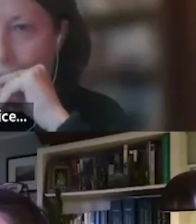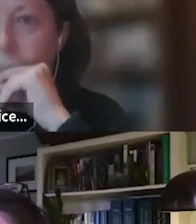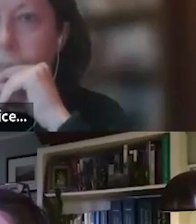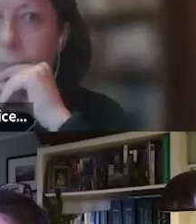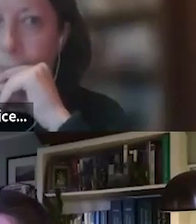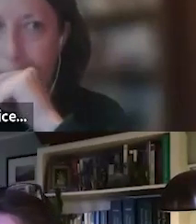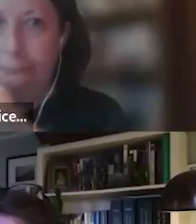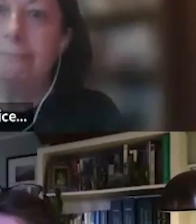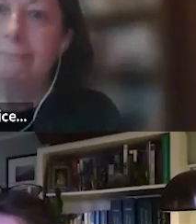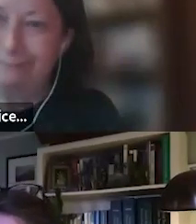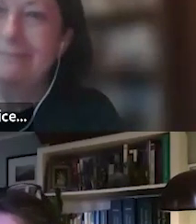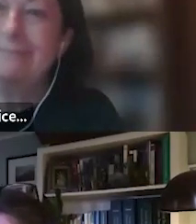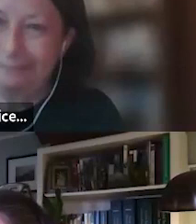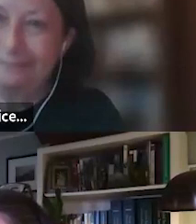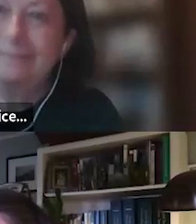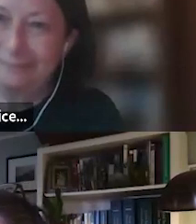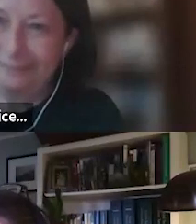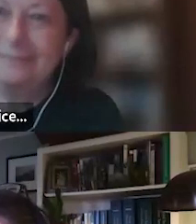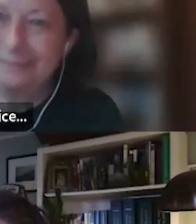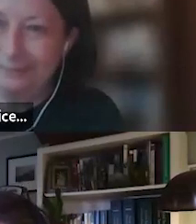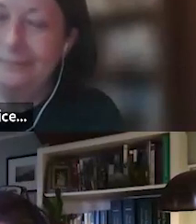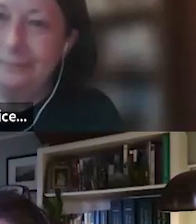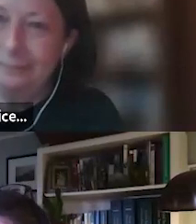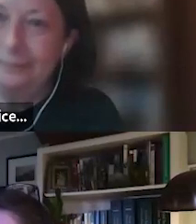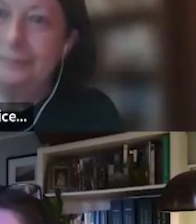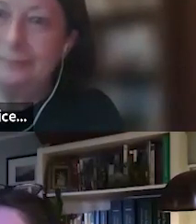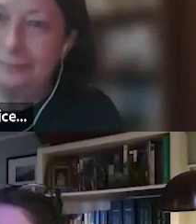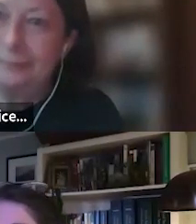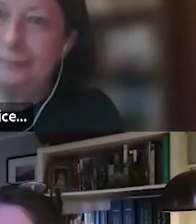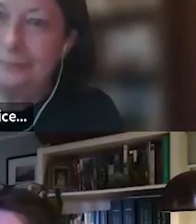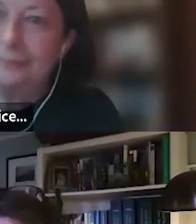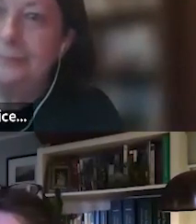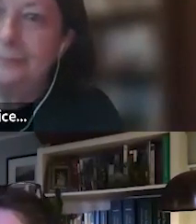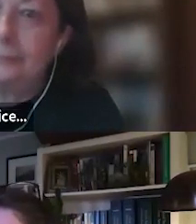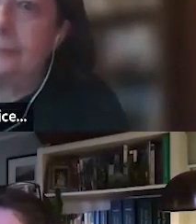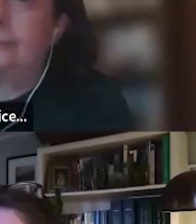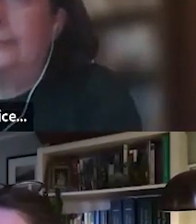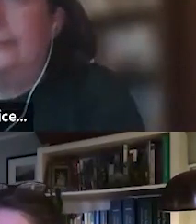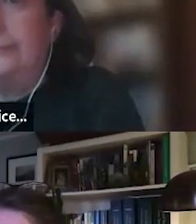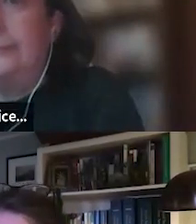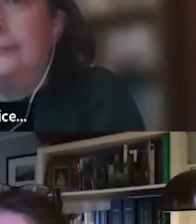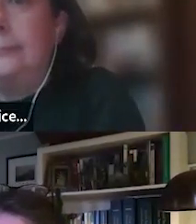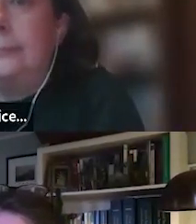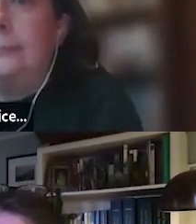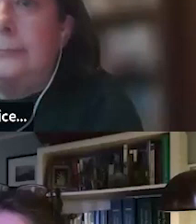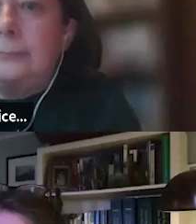and how SOAR case managers are now armed with that information to make sure that they're applying for both of those benefits.